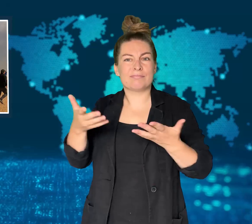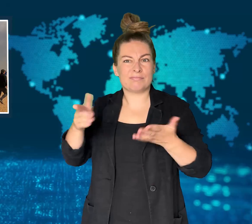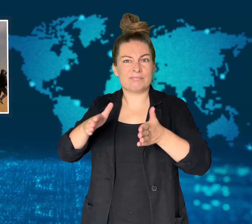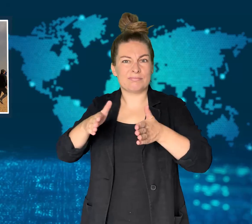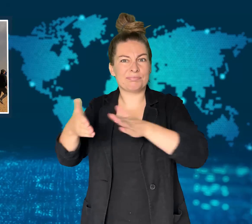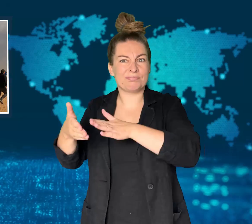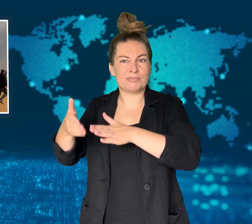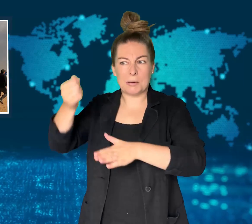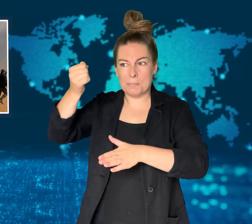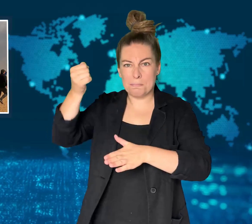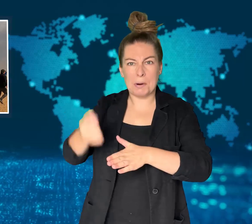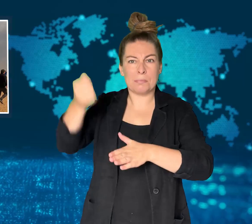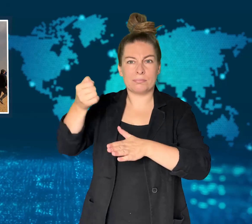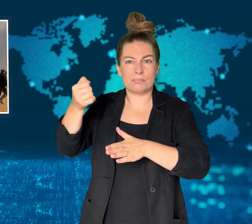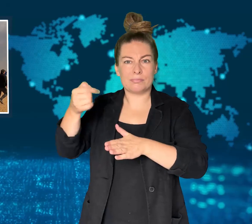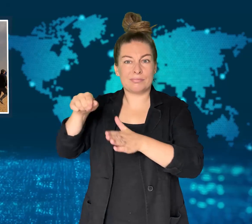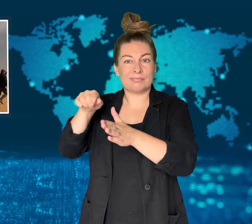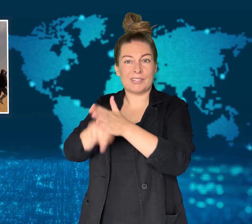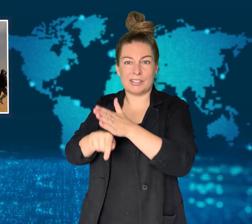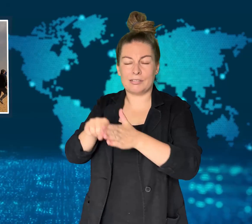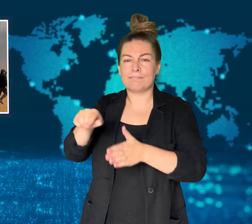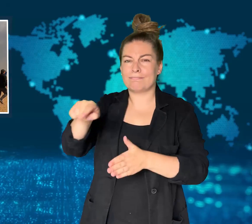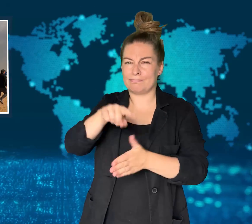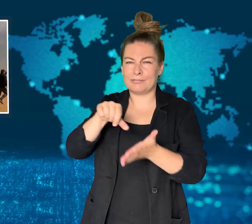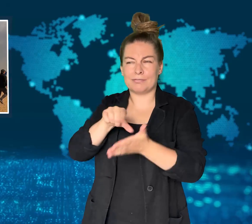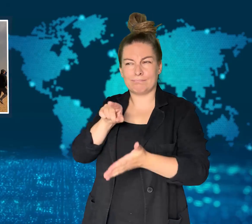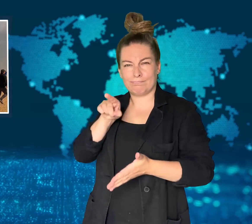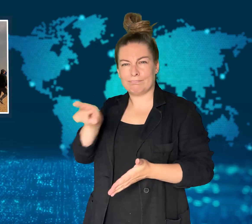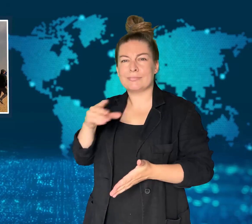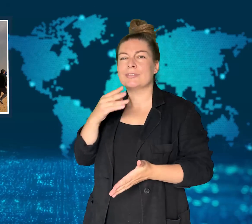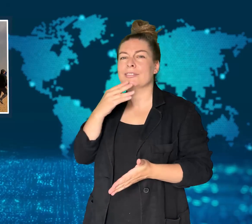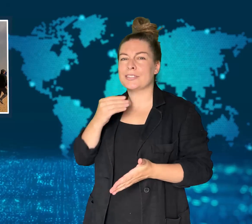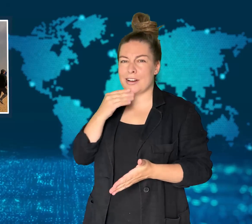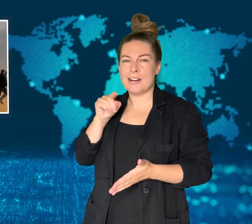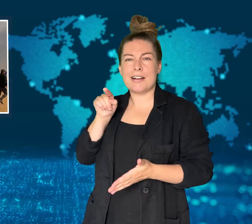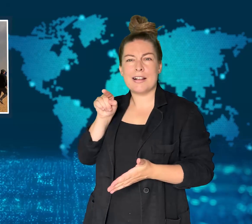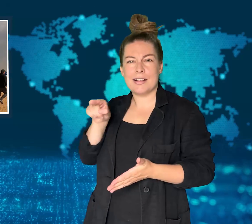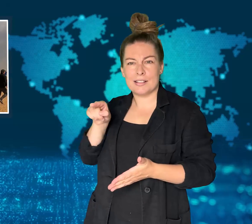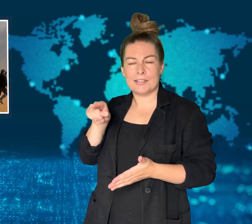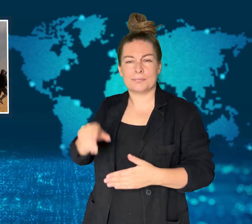Israel has not responded to accusations that they are responsible for